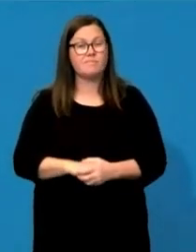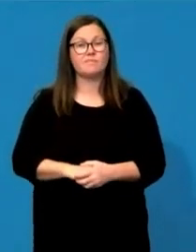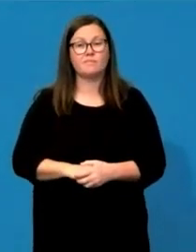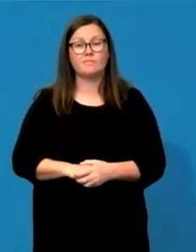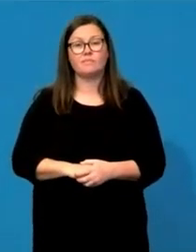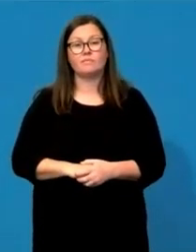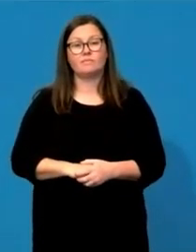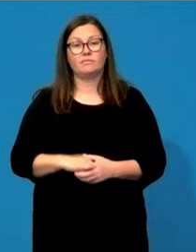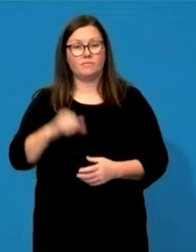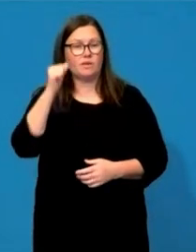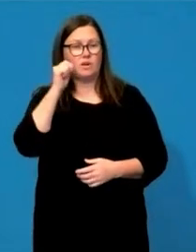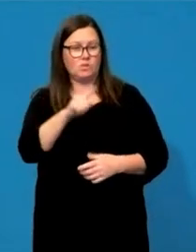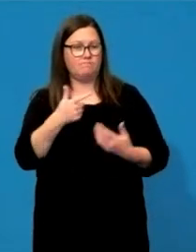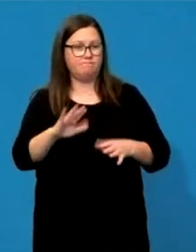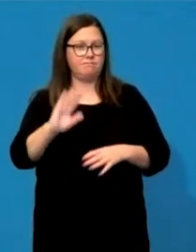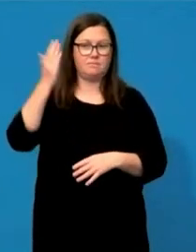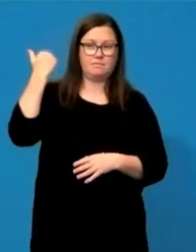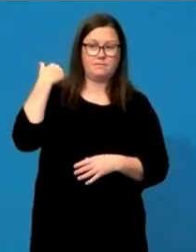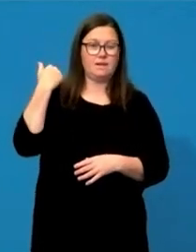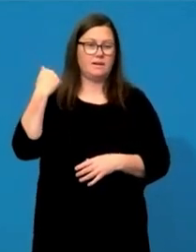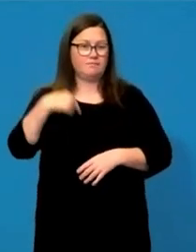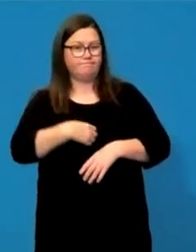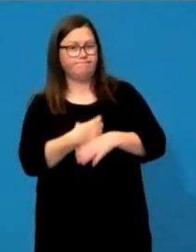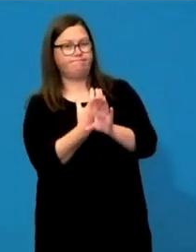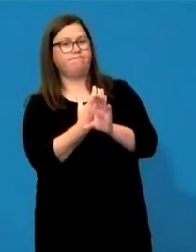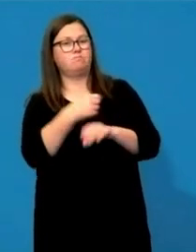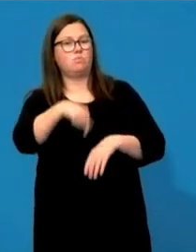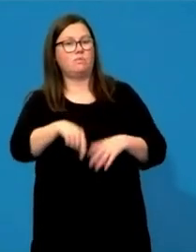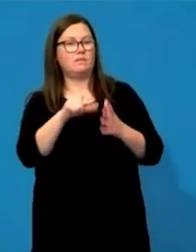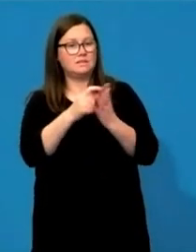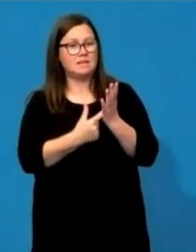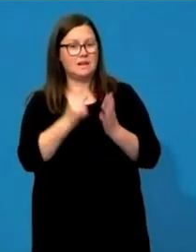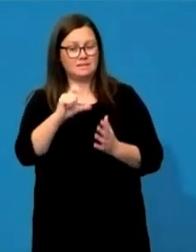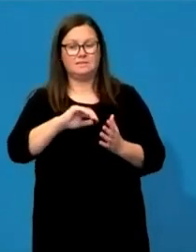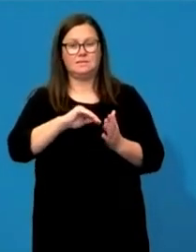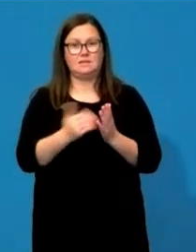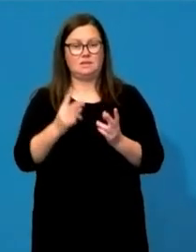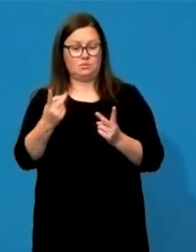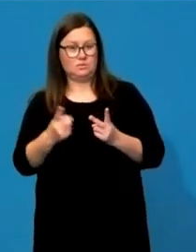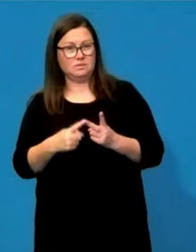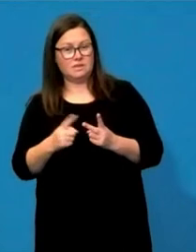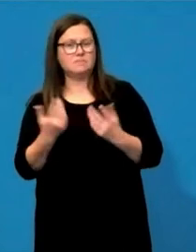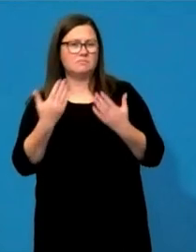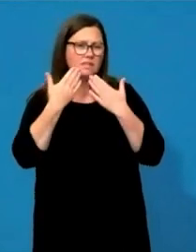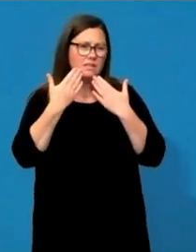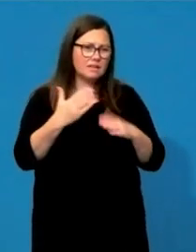So thank you very much for the contribution you have made, and we look forward to hearing your evidence today.